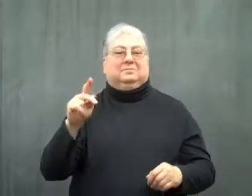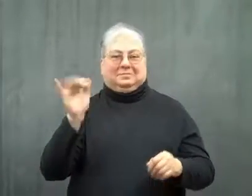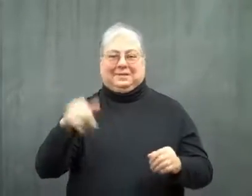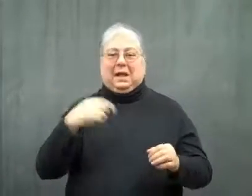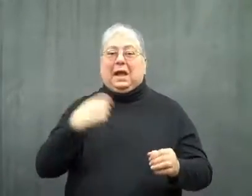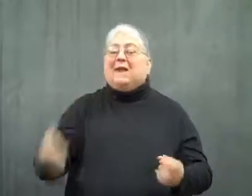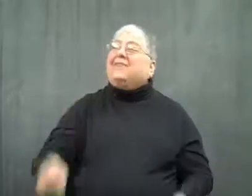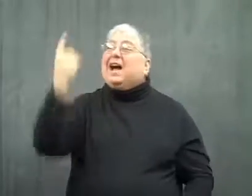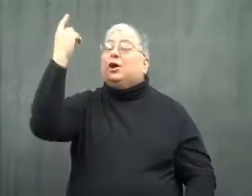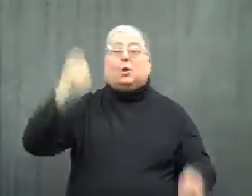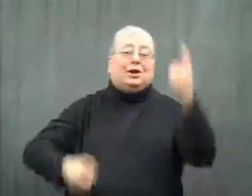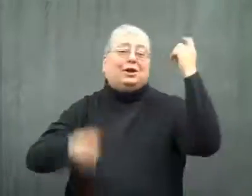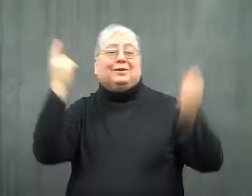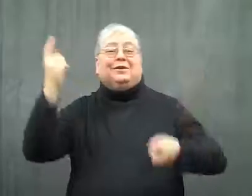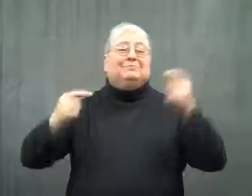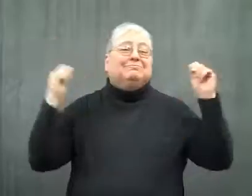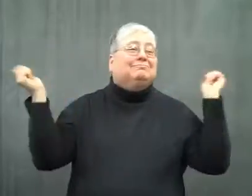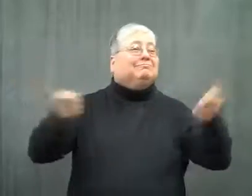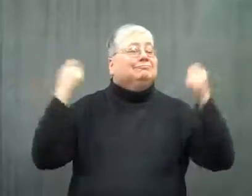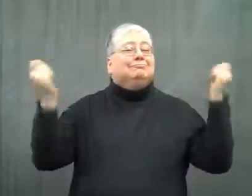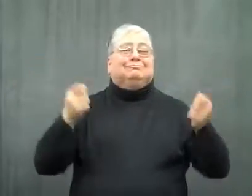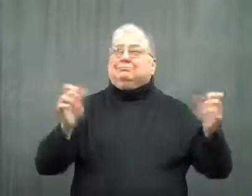People were celebrating and shooting off fireworks.